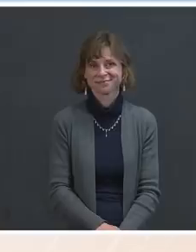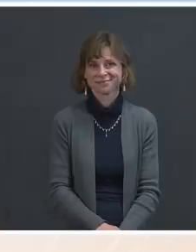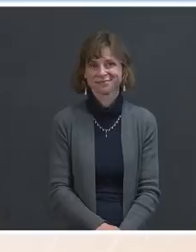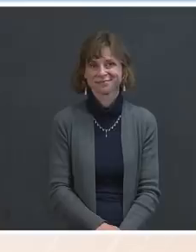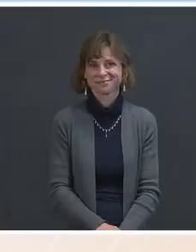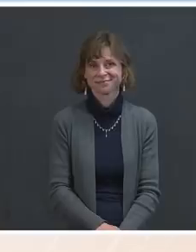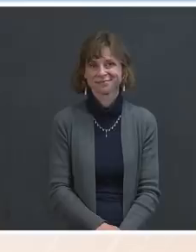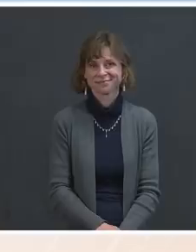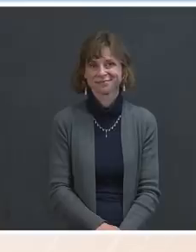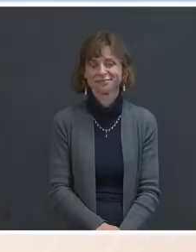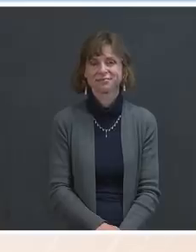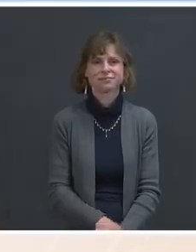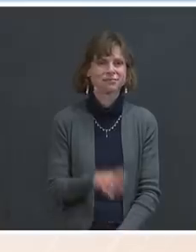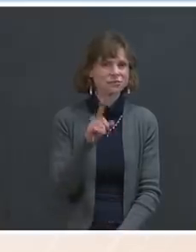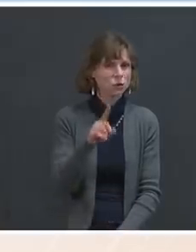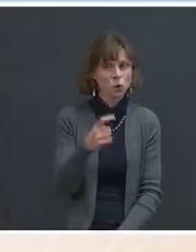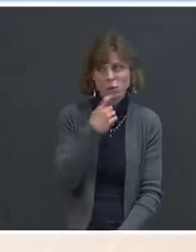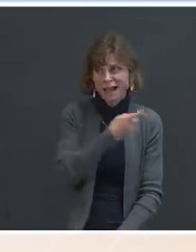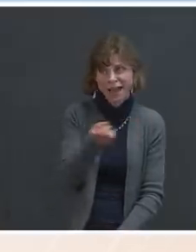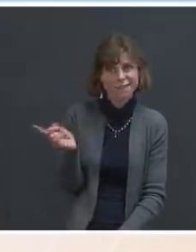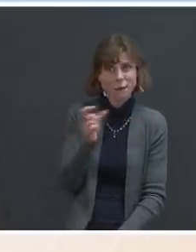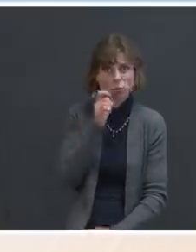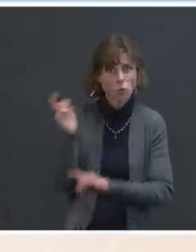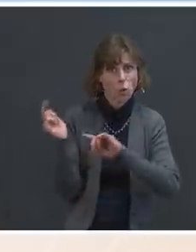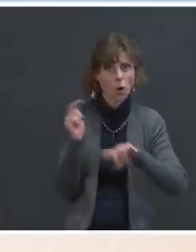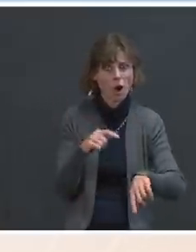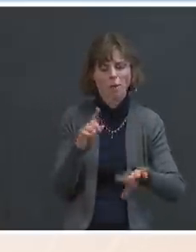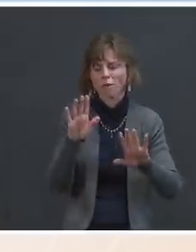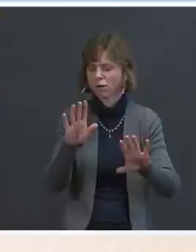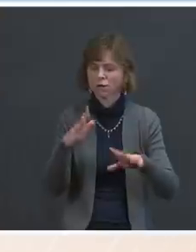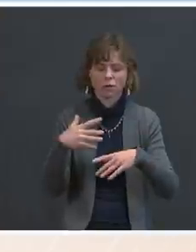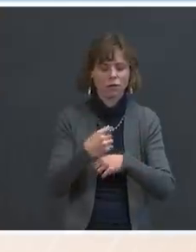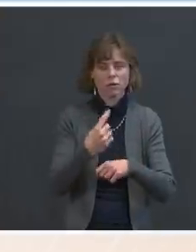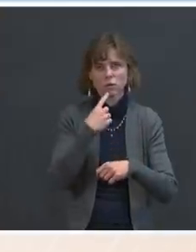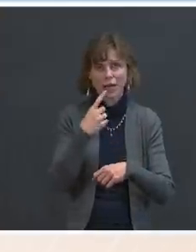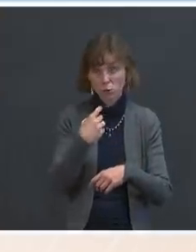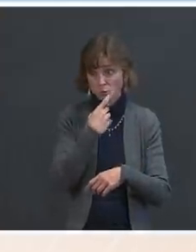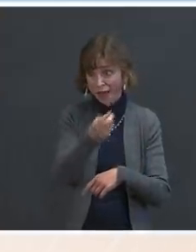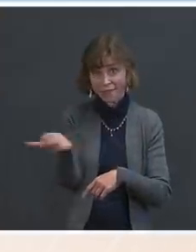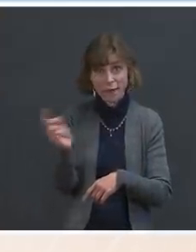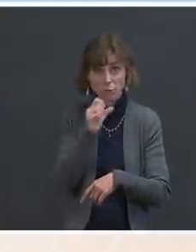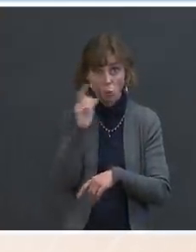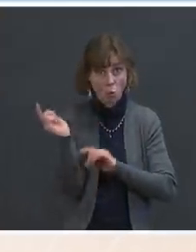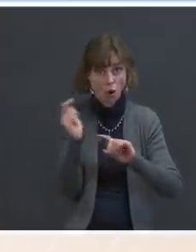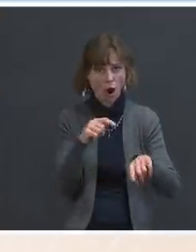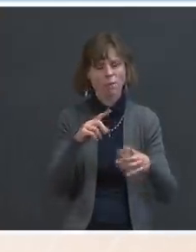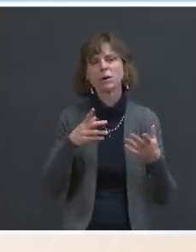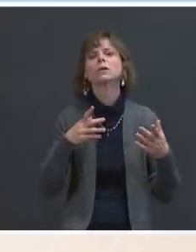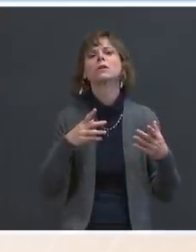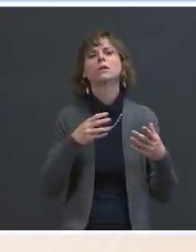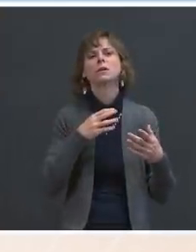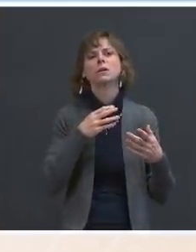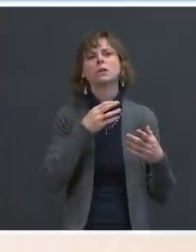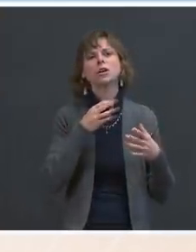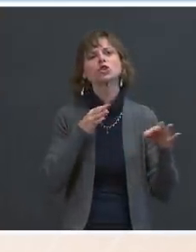The Press: You're telling them not to come -- just to follow up quickly. >> Ambassador Jacobson: Yeah. The Press: You're telling them they should not come. Would you describe what's happening on the border as a crisis,